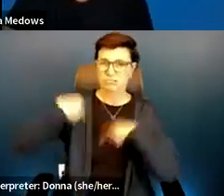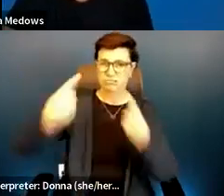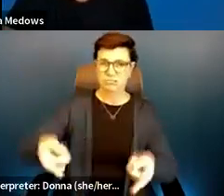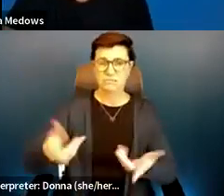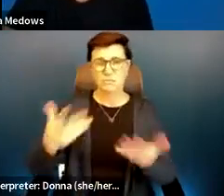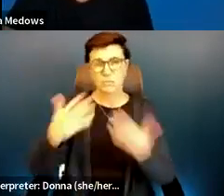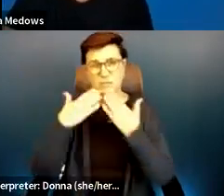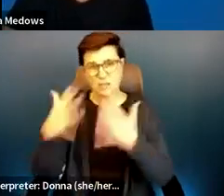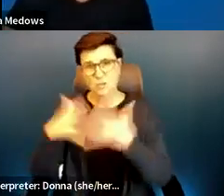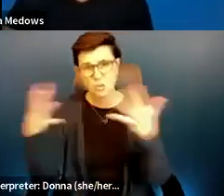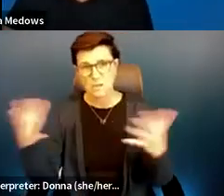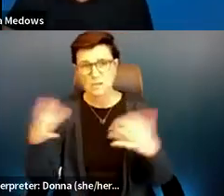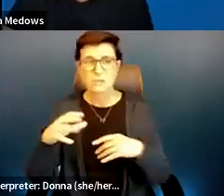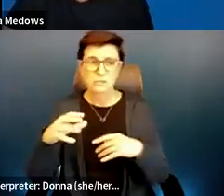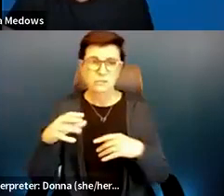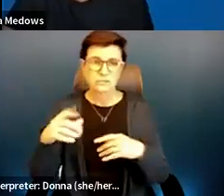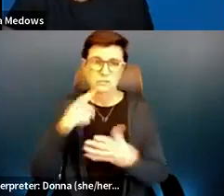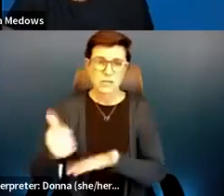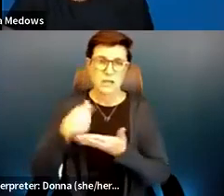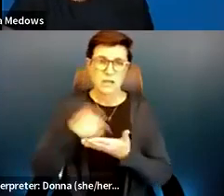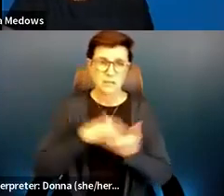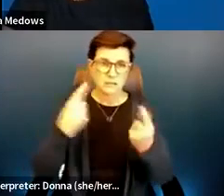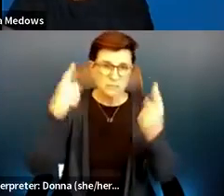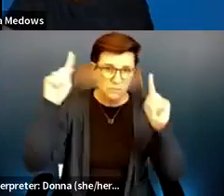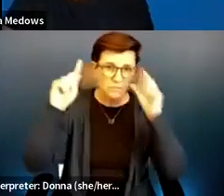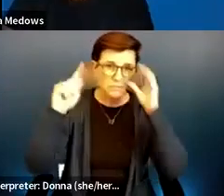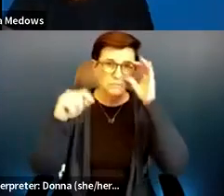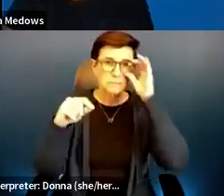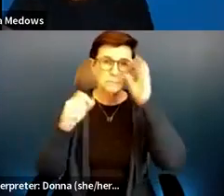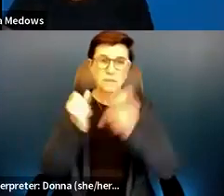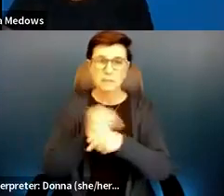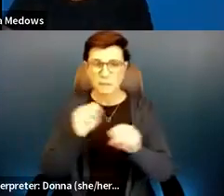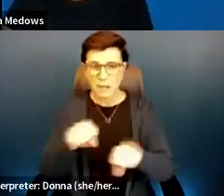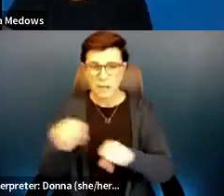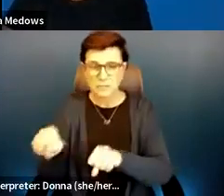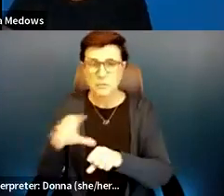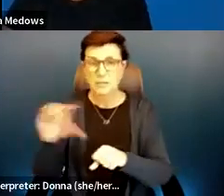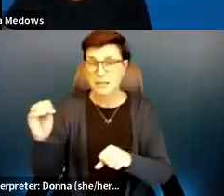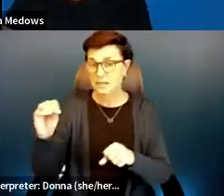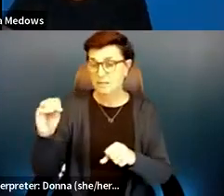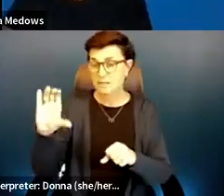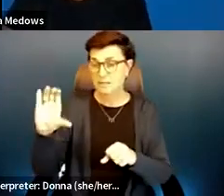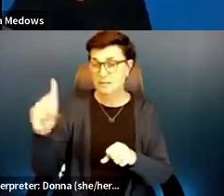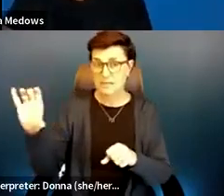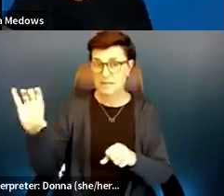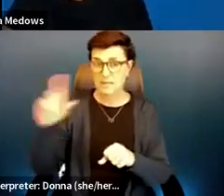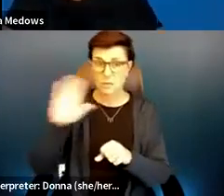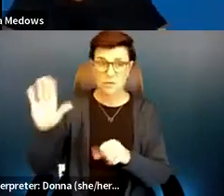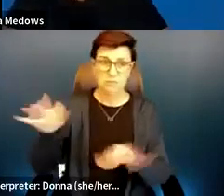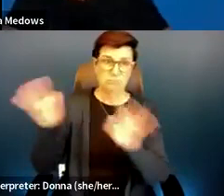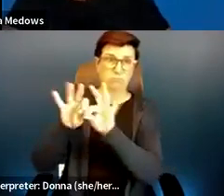so much to make this all possible, and really, to CDC for its critical work and unquestionable movement